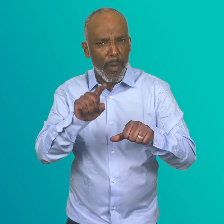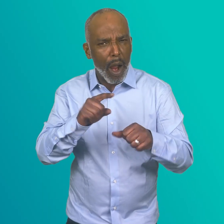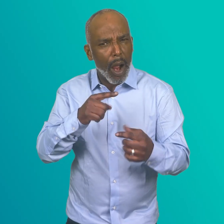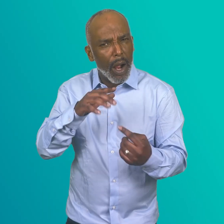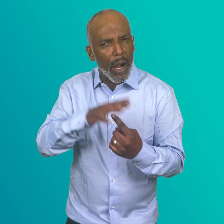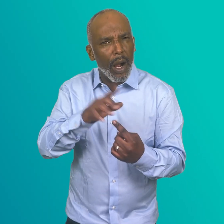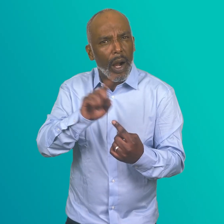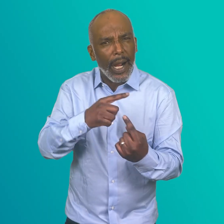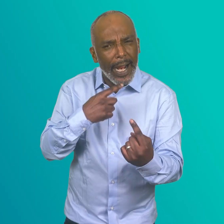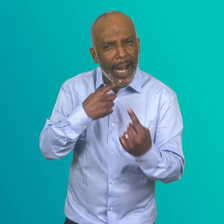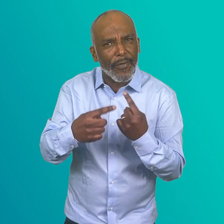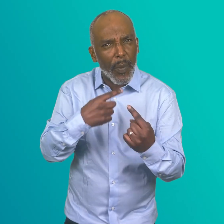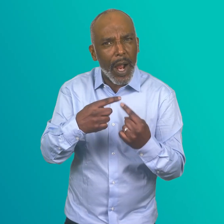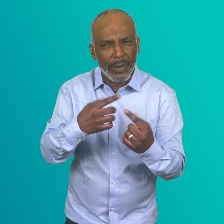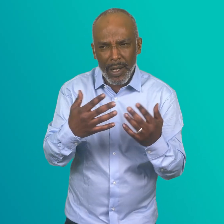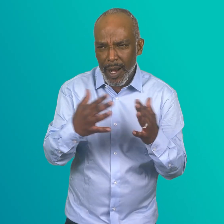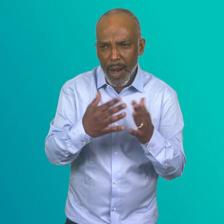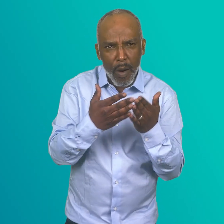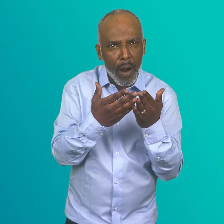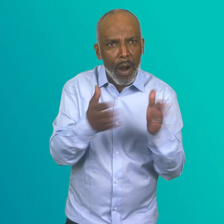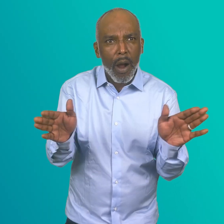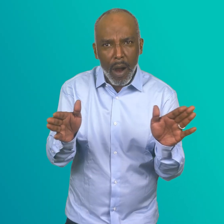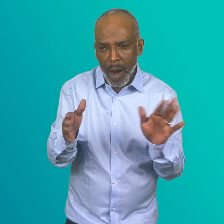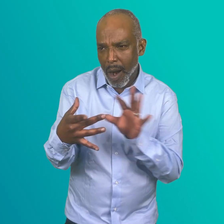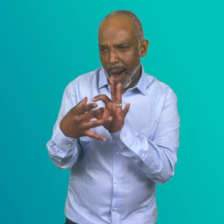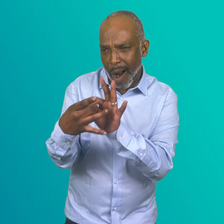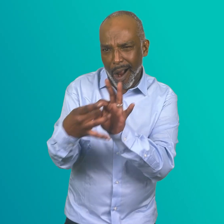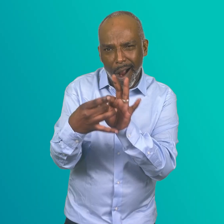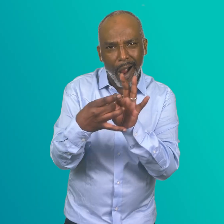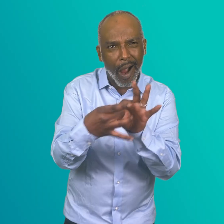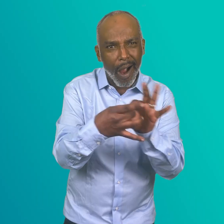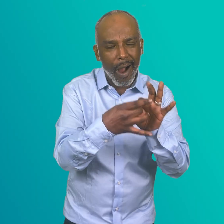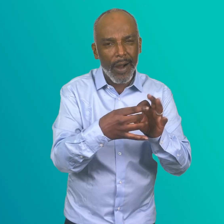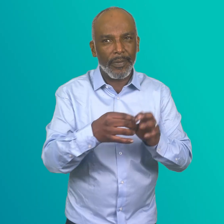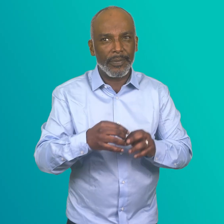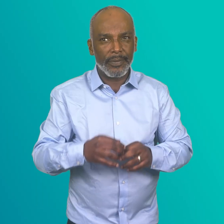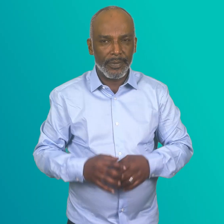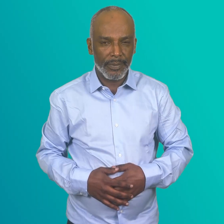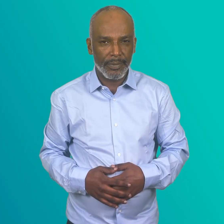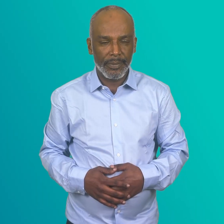alongside initial information about the wider programme of engagement.